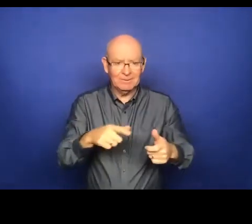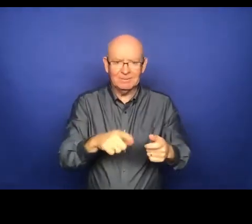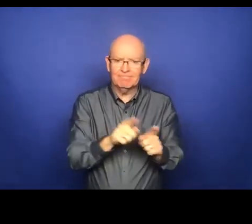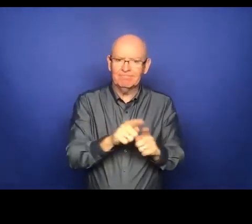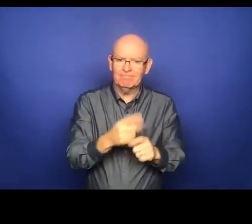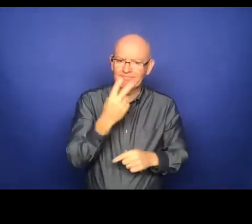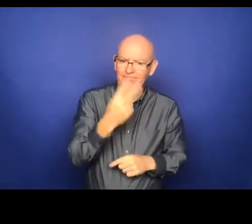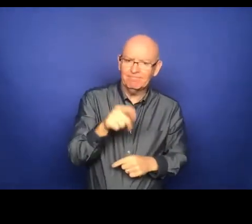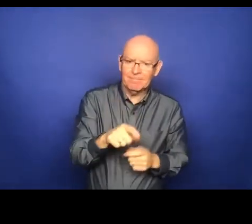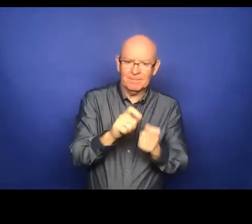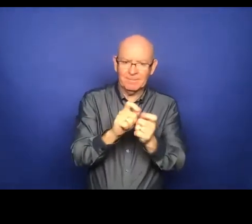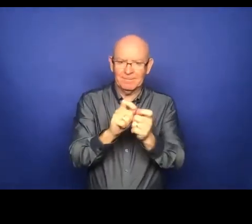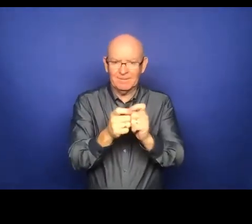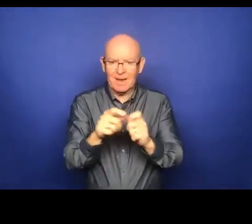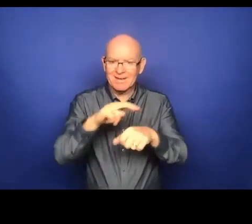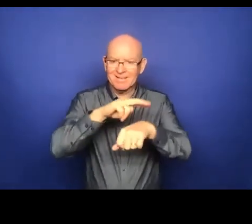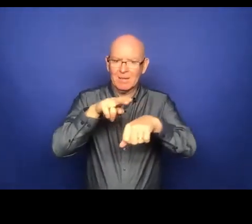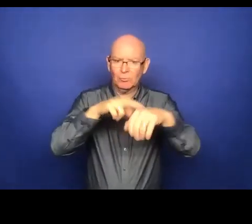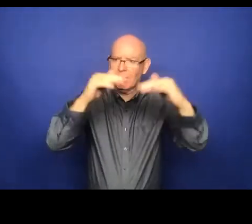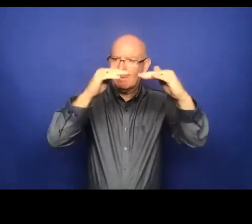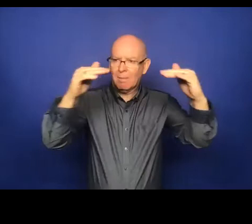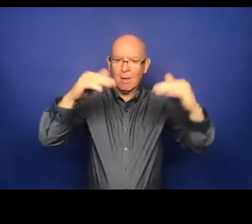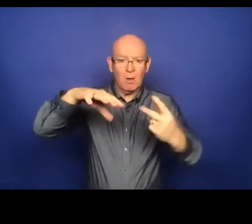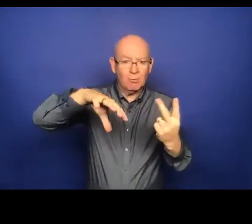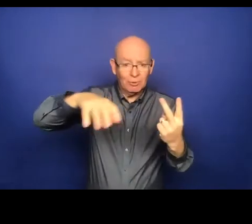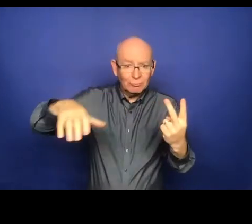noting that out of the